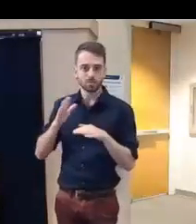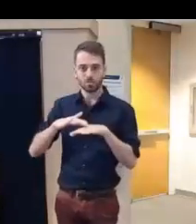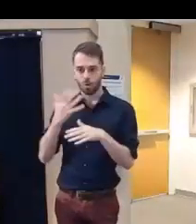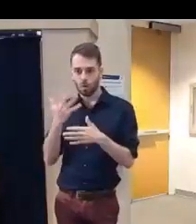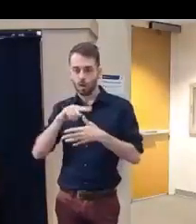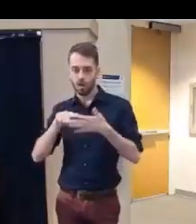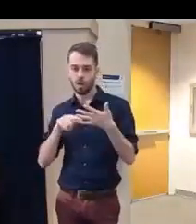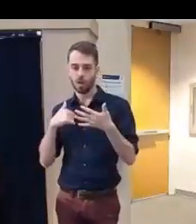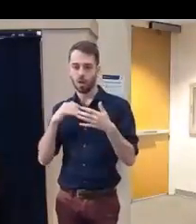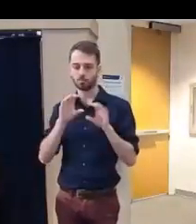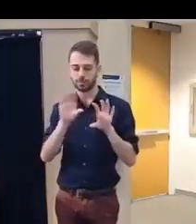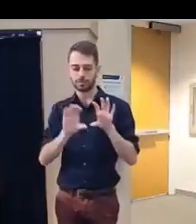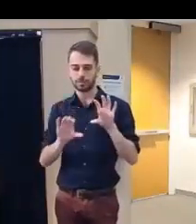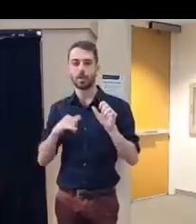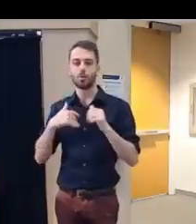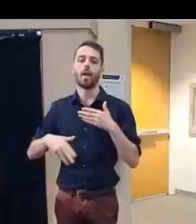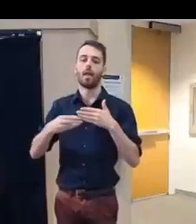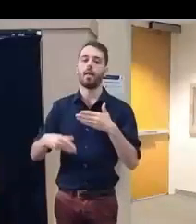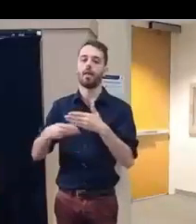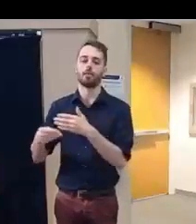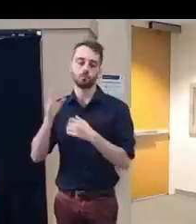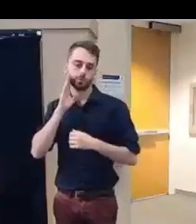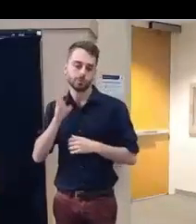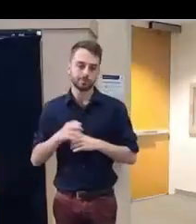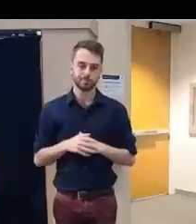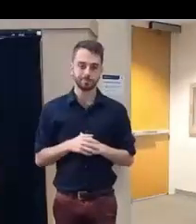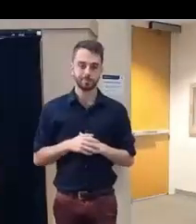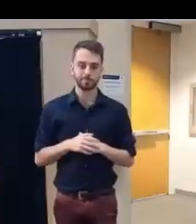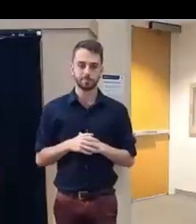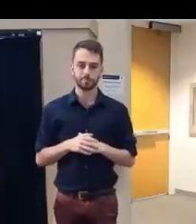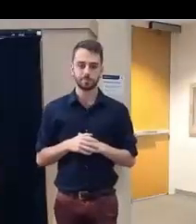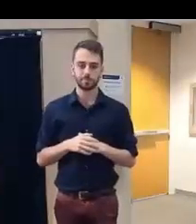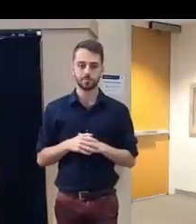um and so then after all that that our trainees have put time and effort and reflection into